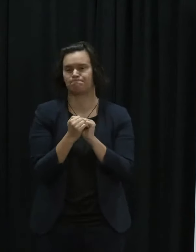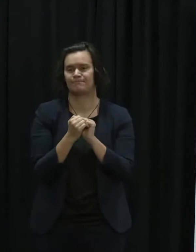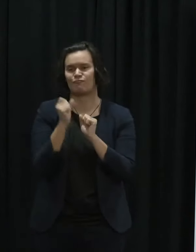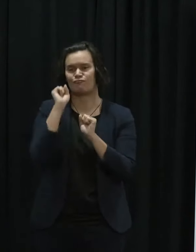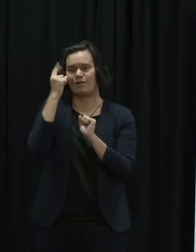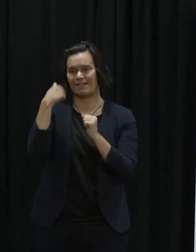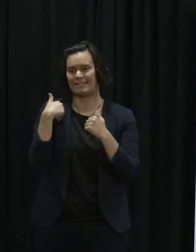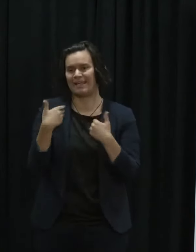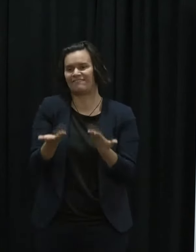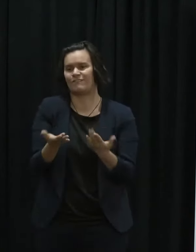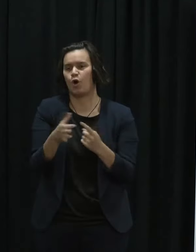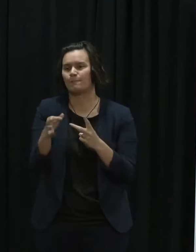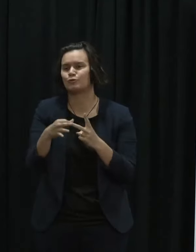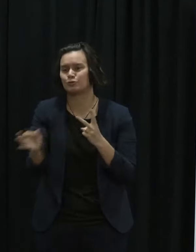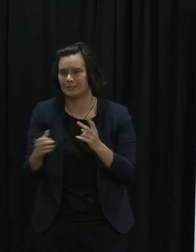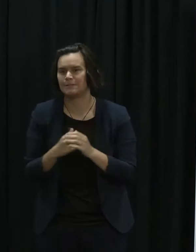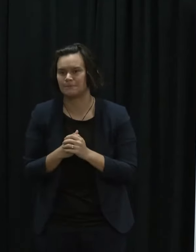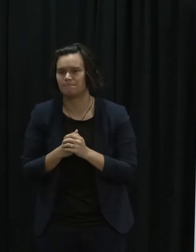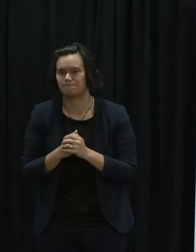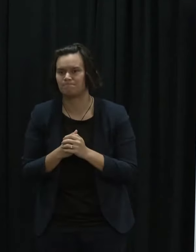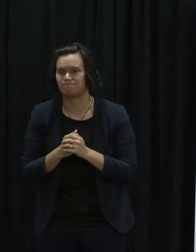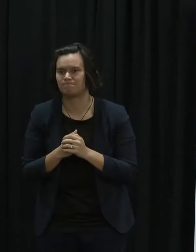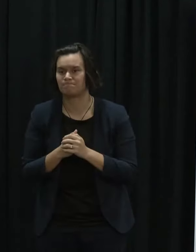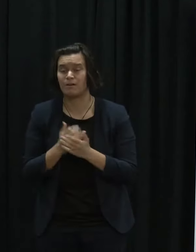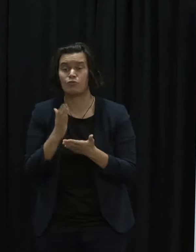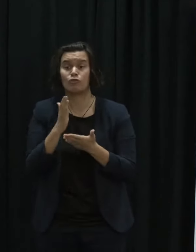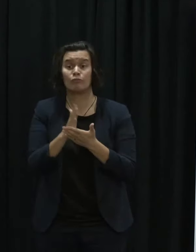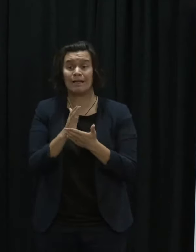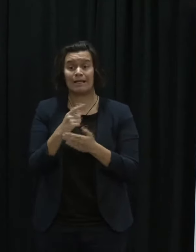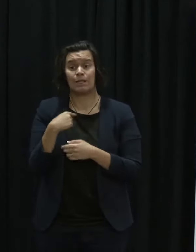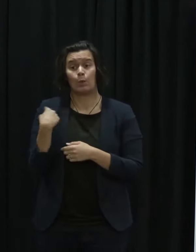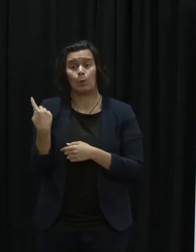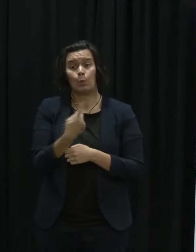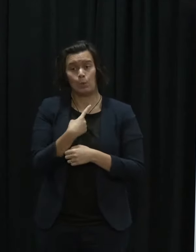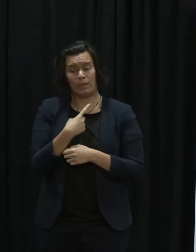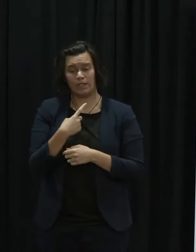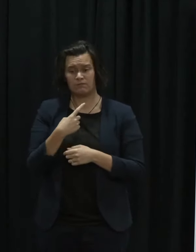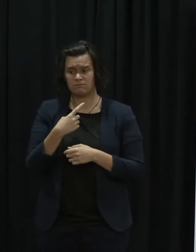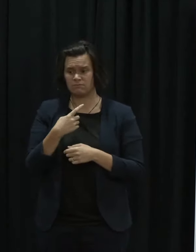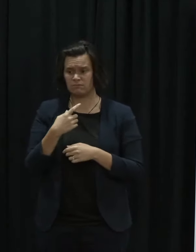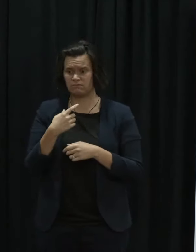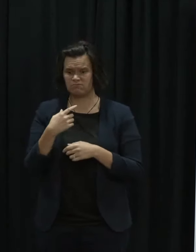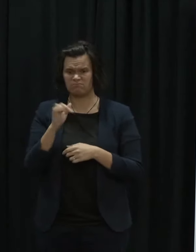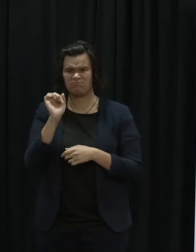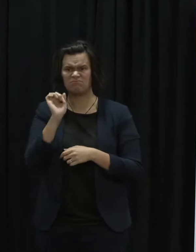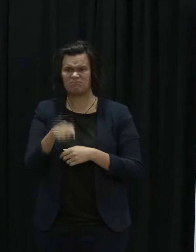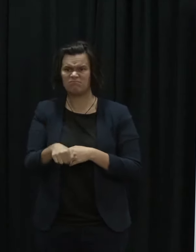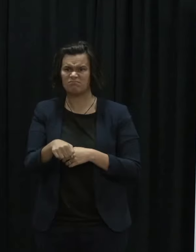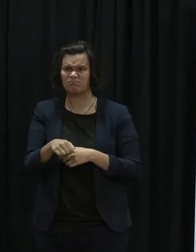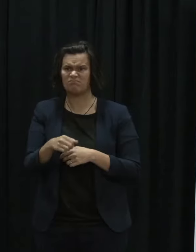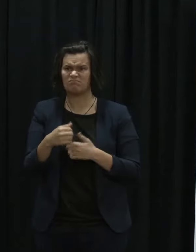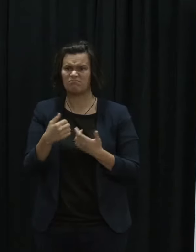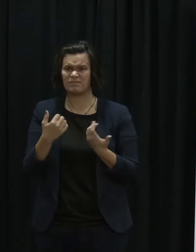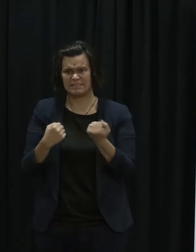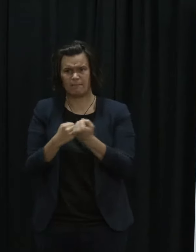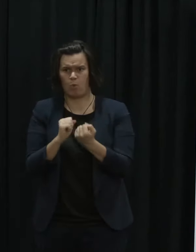ultimately make that decision. We wanted to build as much consensus around it that we